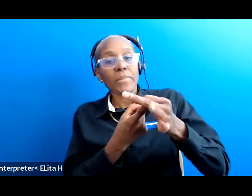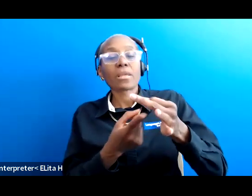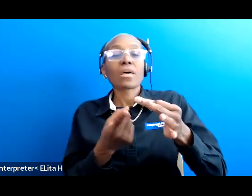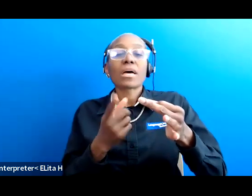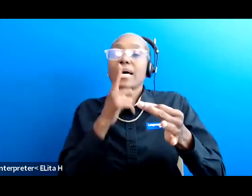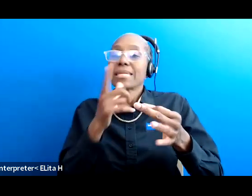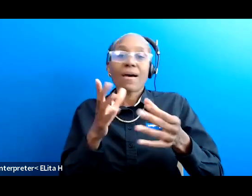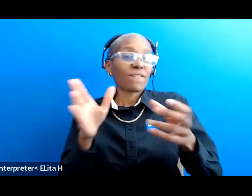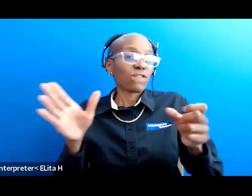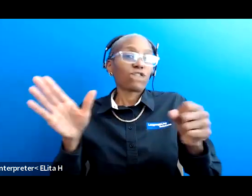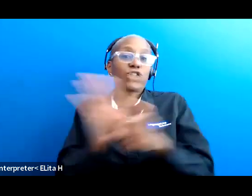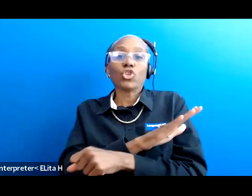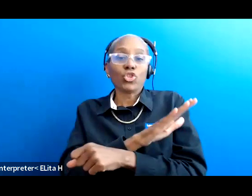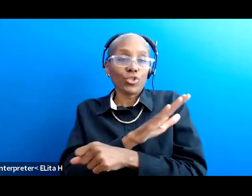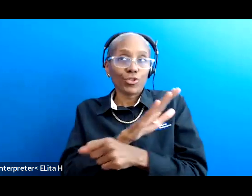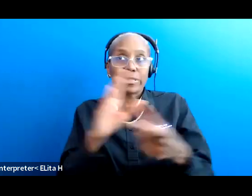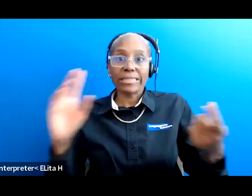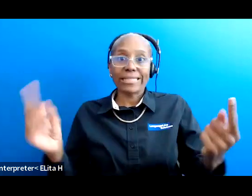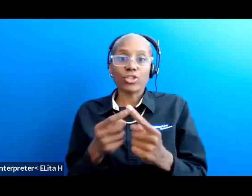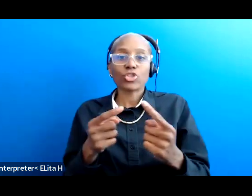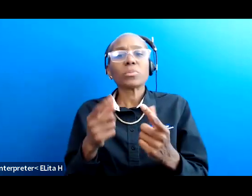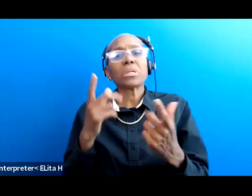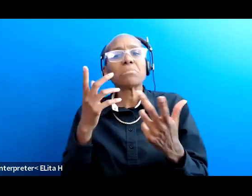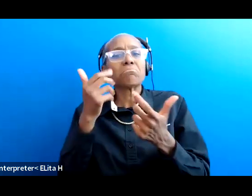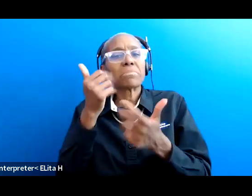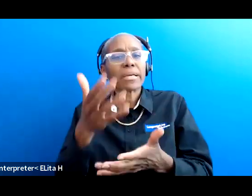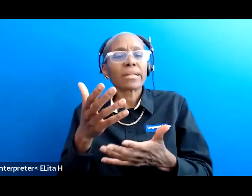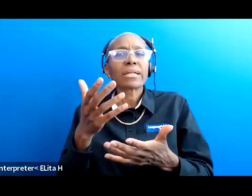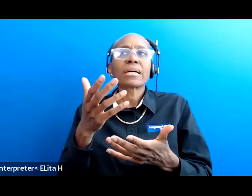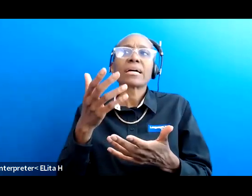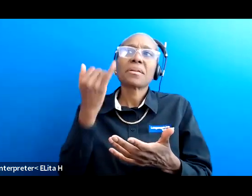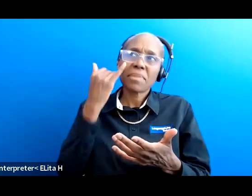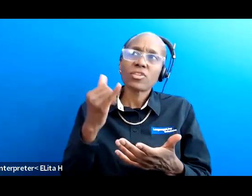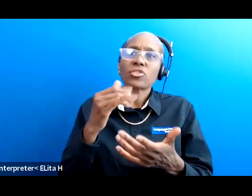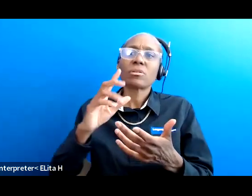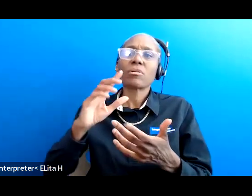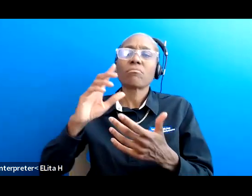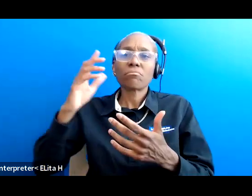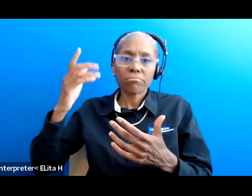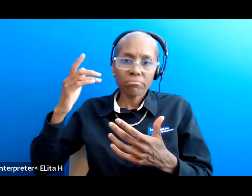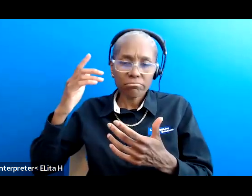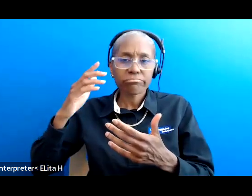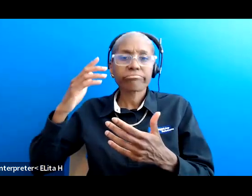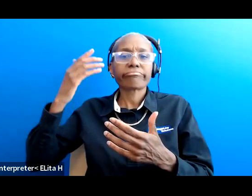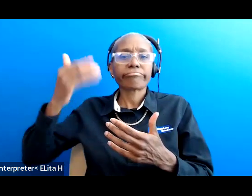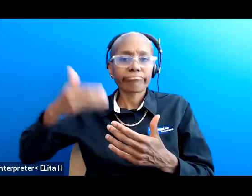I would be kind of surprised if you were doing intermittent cath and not having a bowel program all this time.